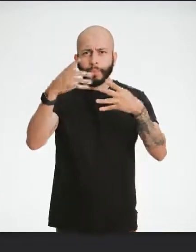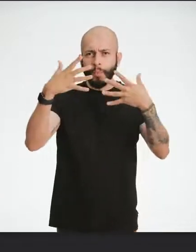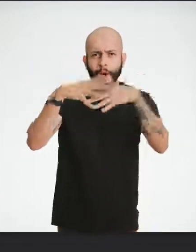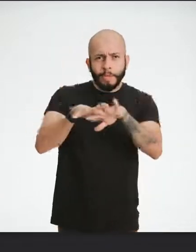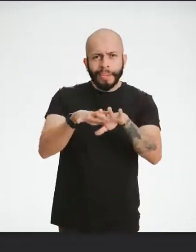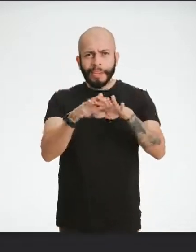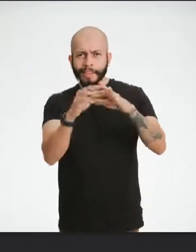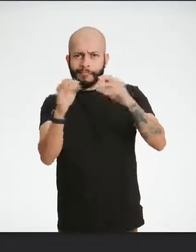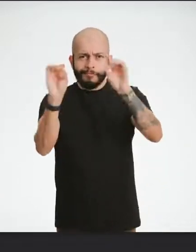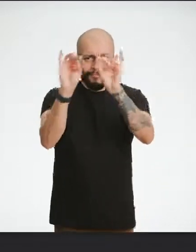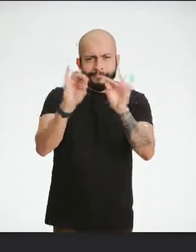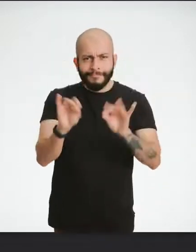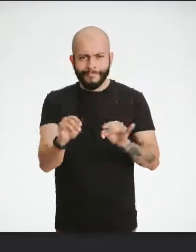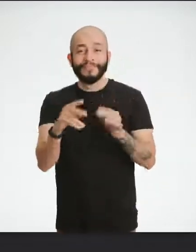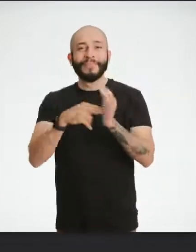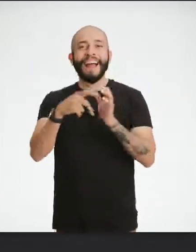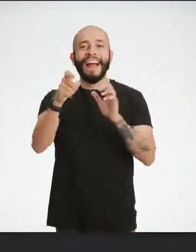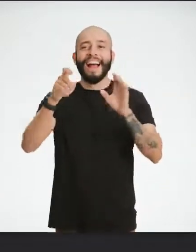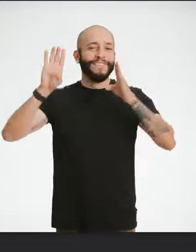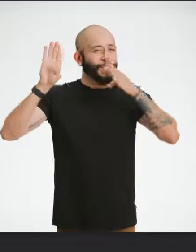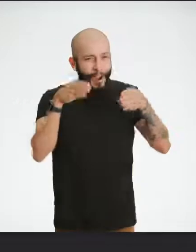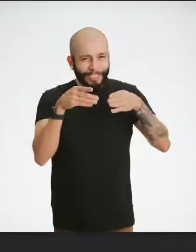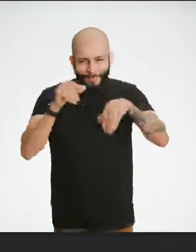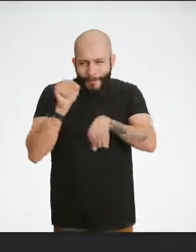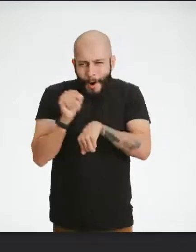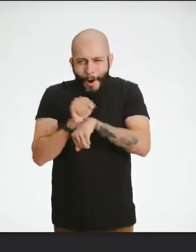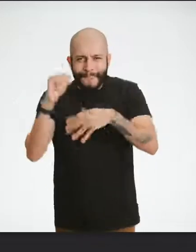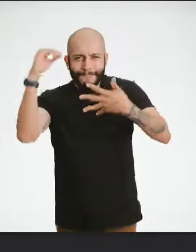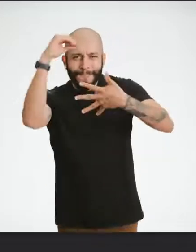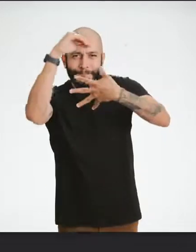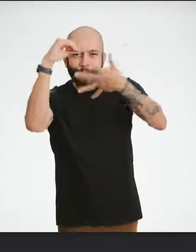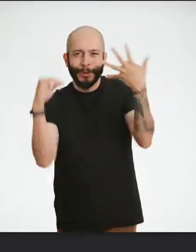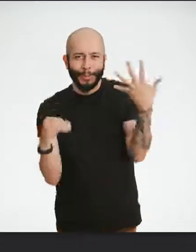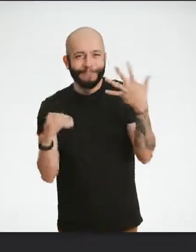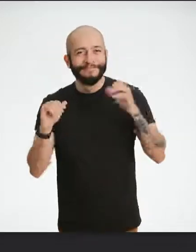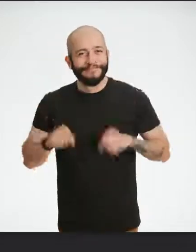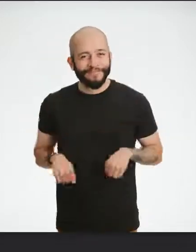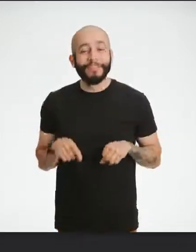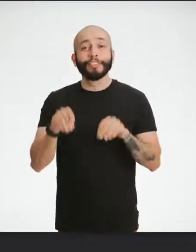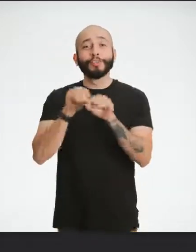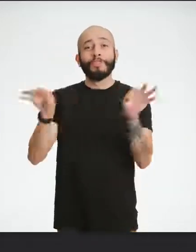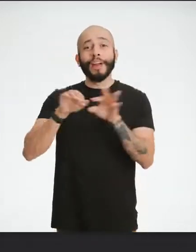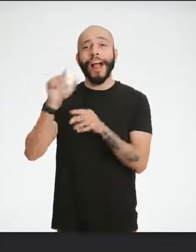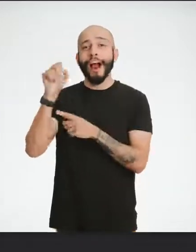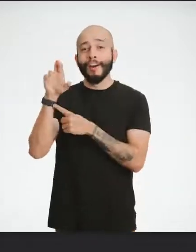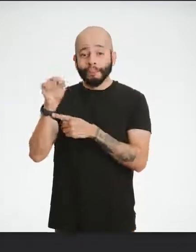distributed environment, allowing you to get back to working on the features that you care about.